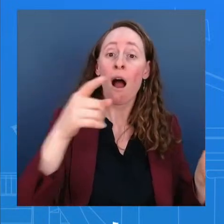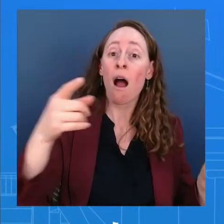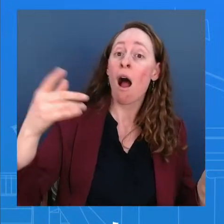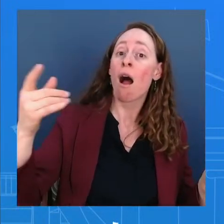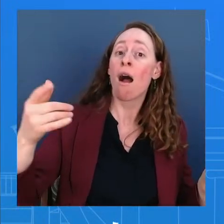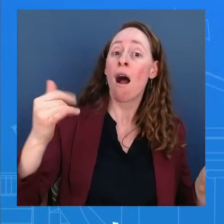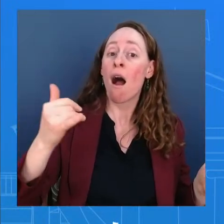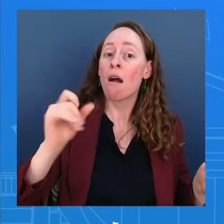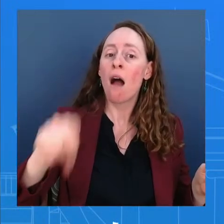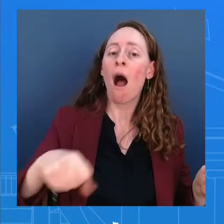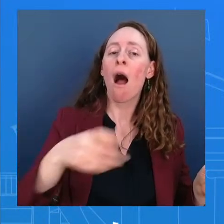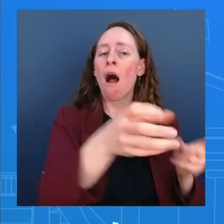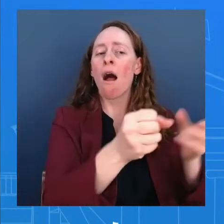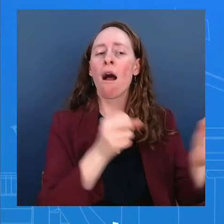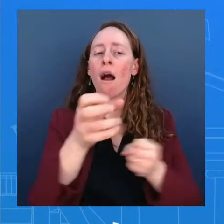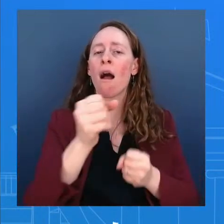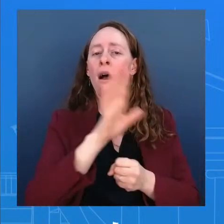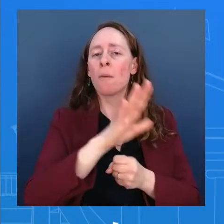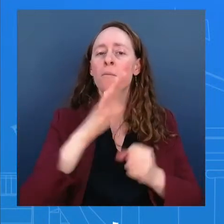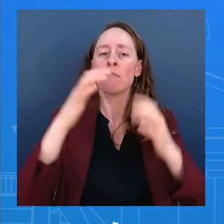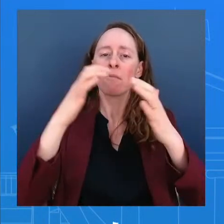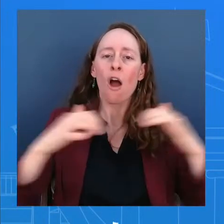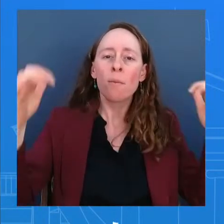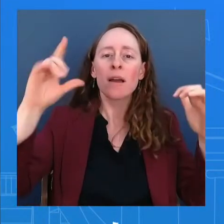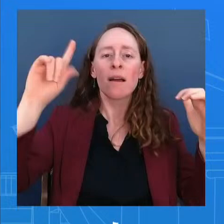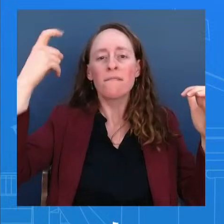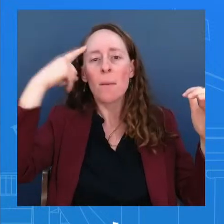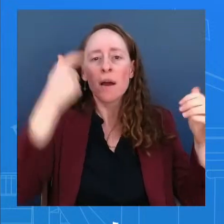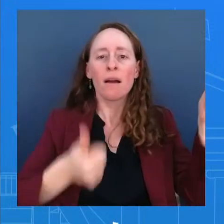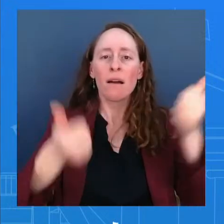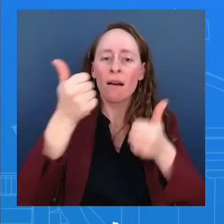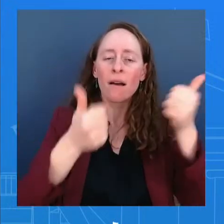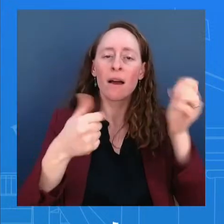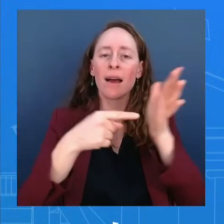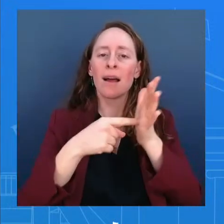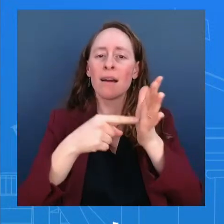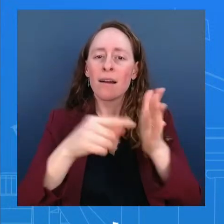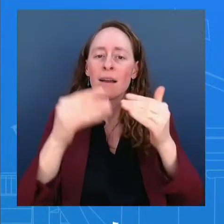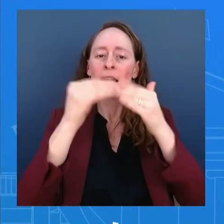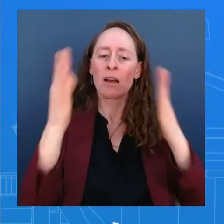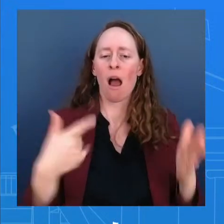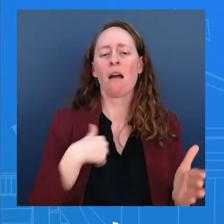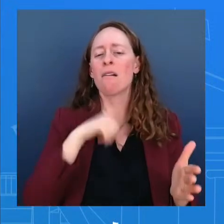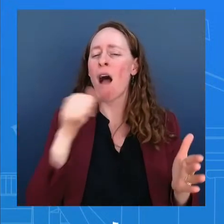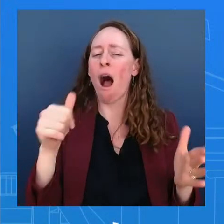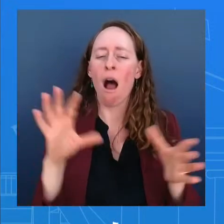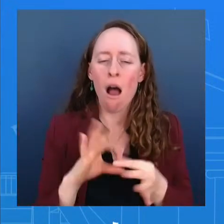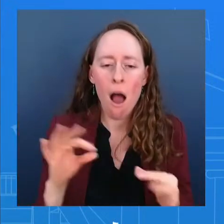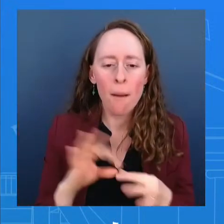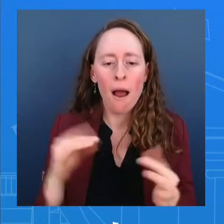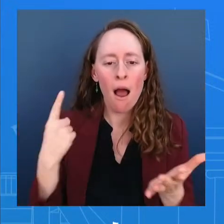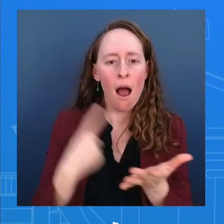I’m not going to comment here today on the particular selection, other than to say that we believe